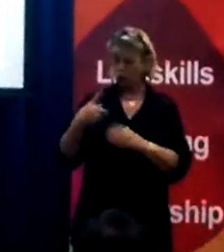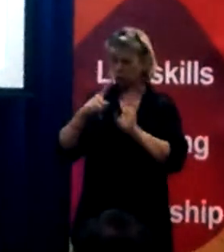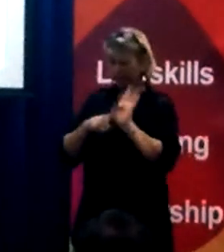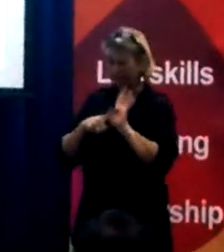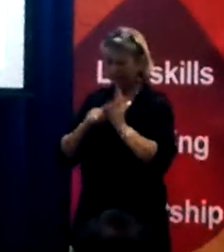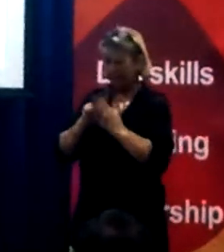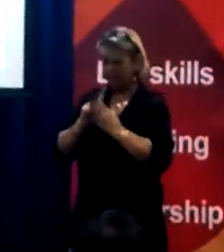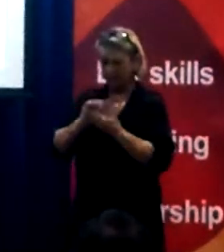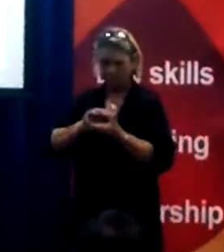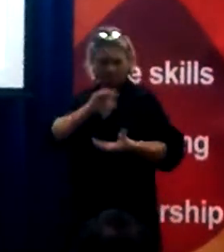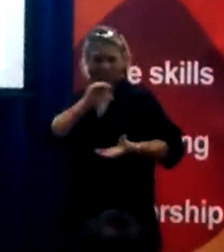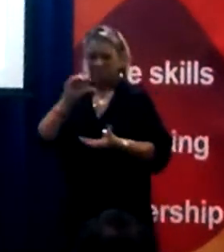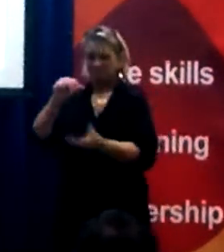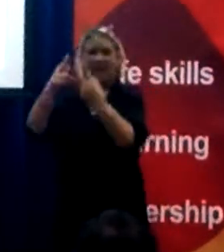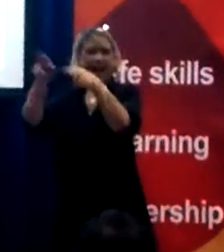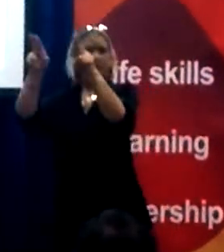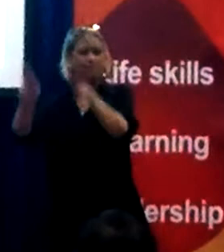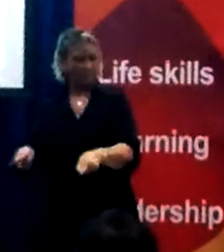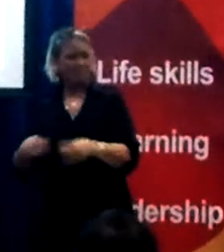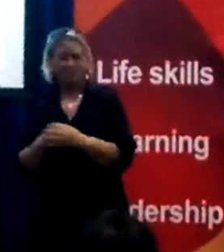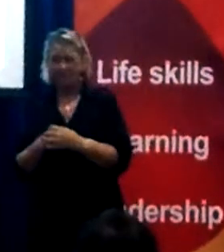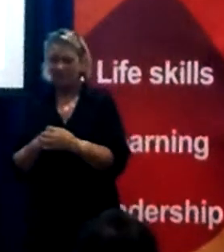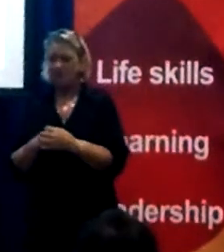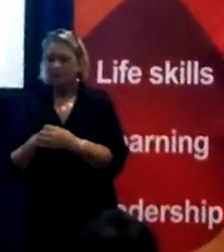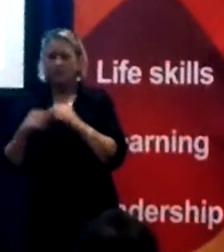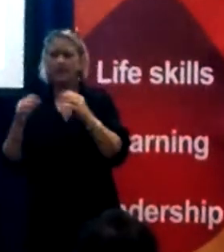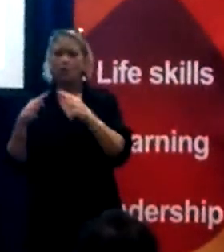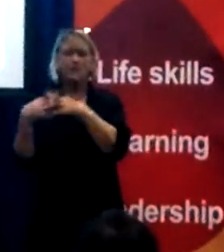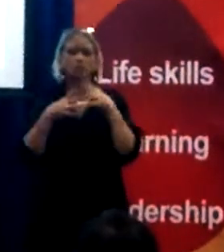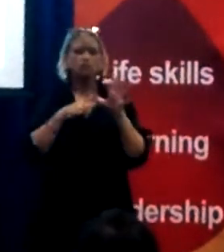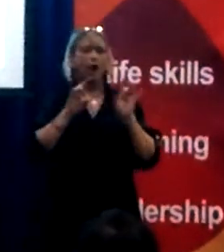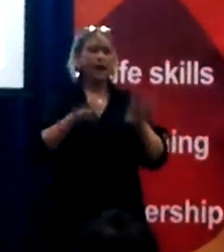It was later taken over by the West Australian Foundation for Deaf Children and it became